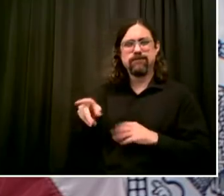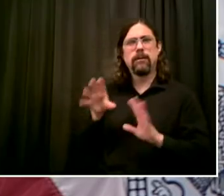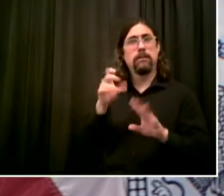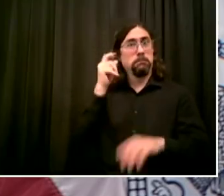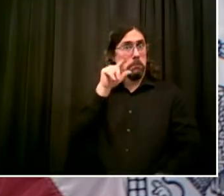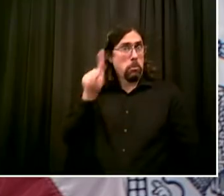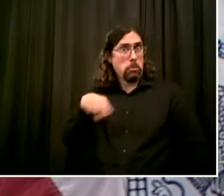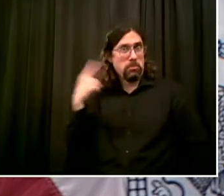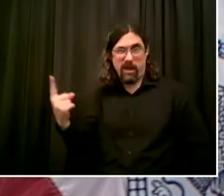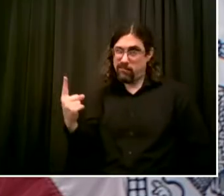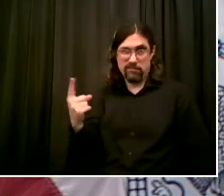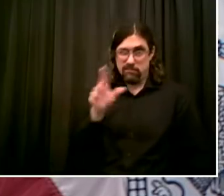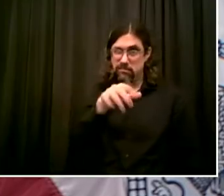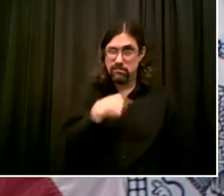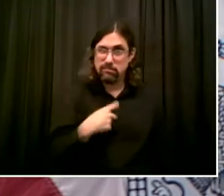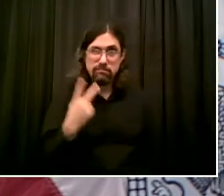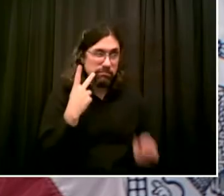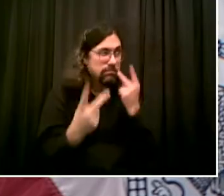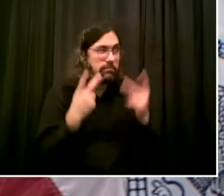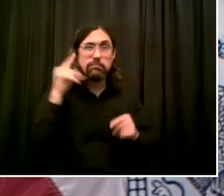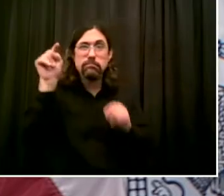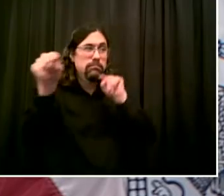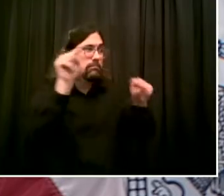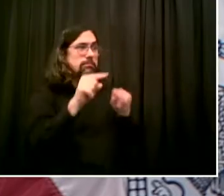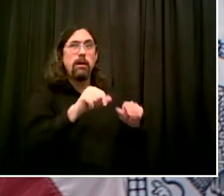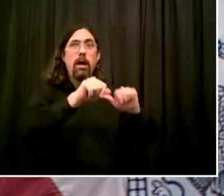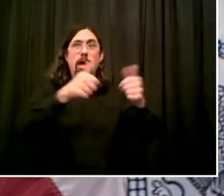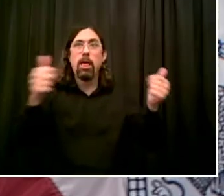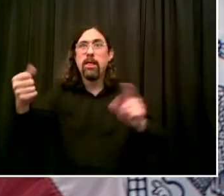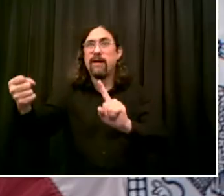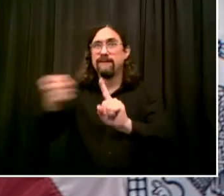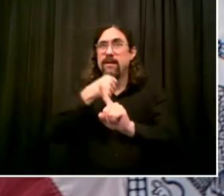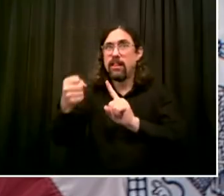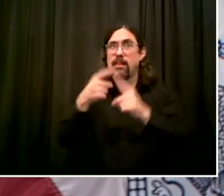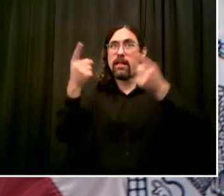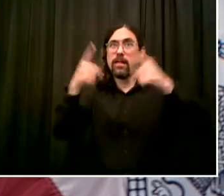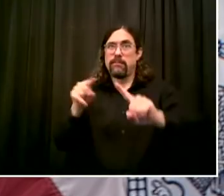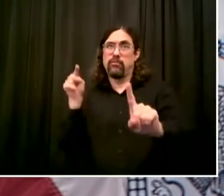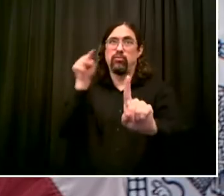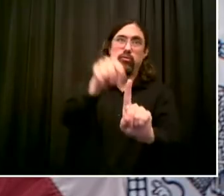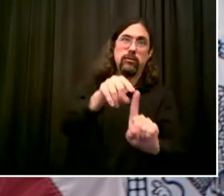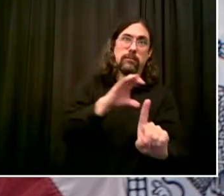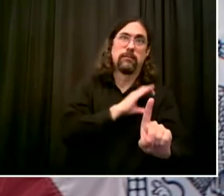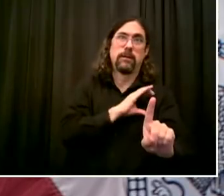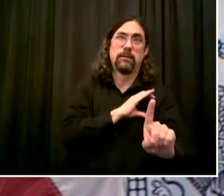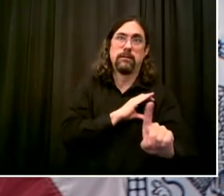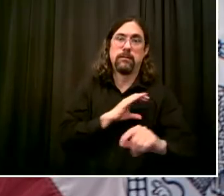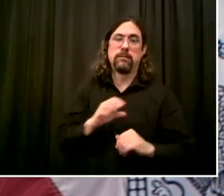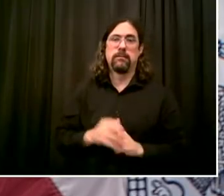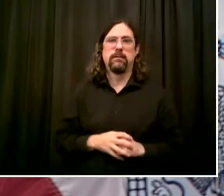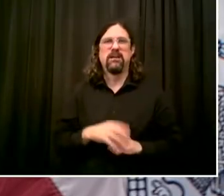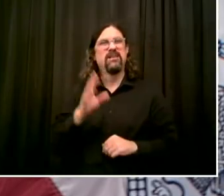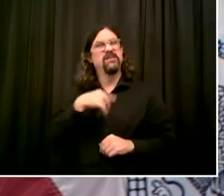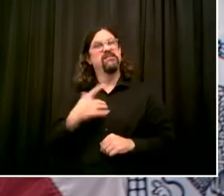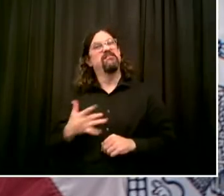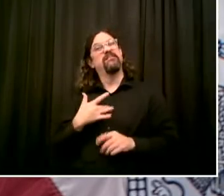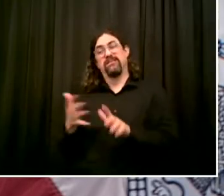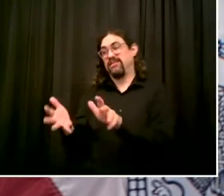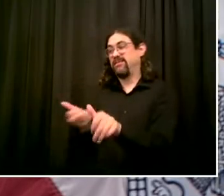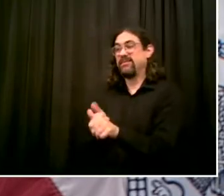HEOTR OVILET N INDECIN TSTM HE OUT OF THIS OCCUPY CITY HALL